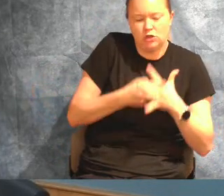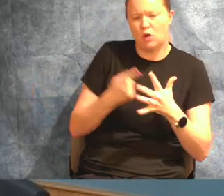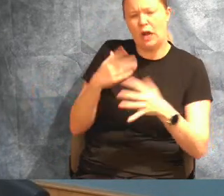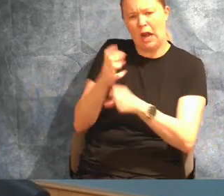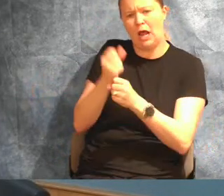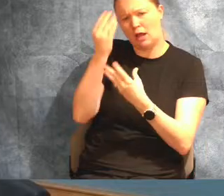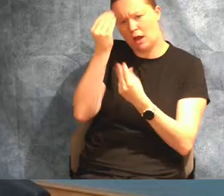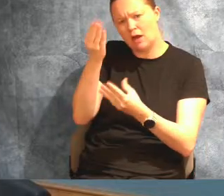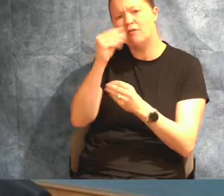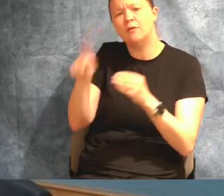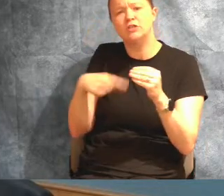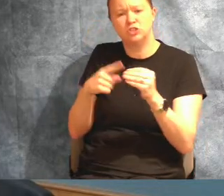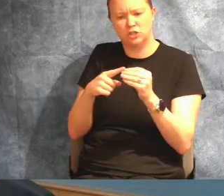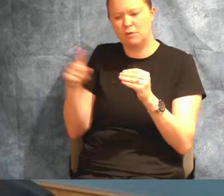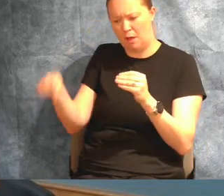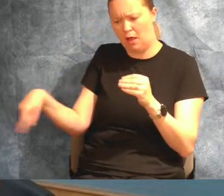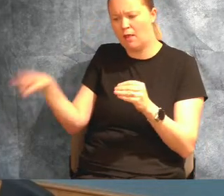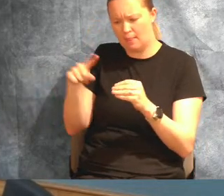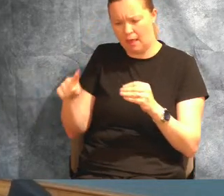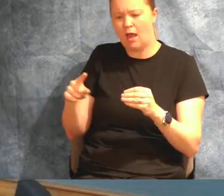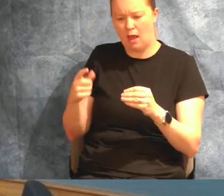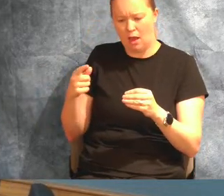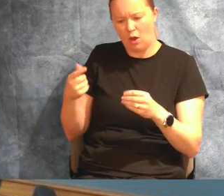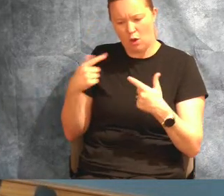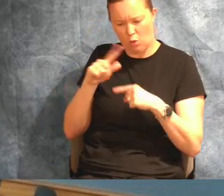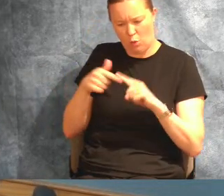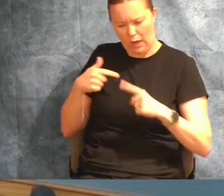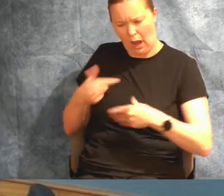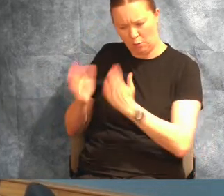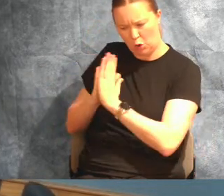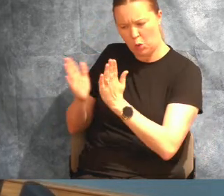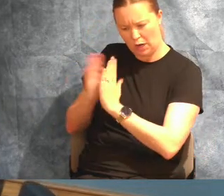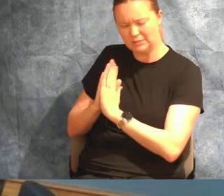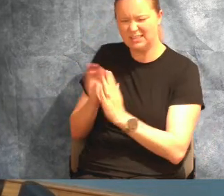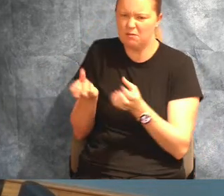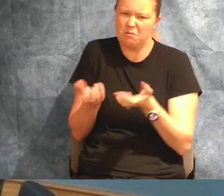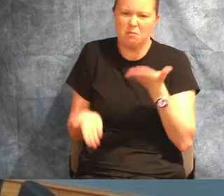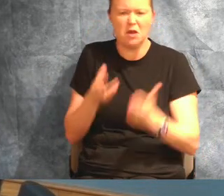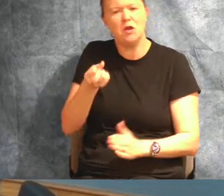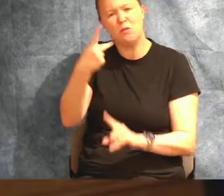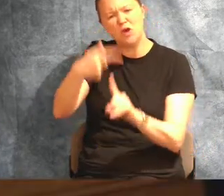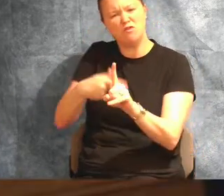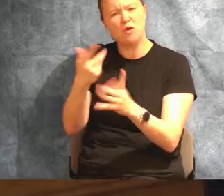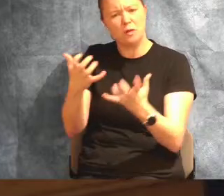about them making some requests. So maybe in a couple months you may want them to report and